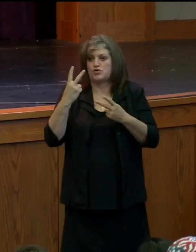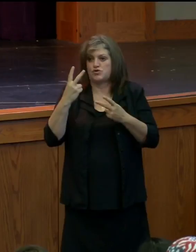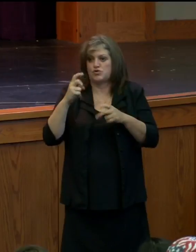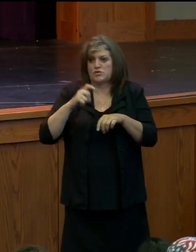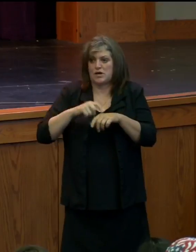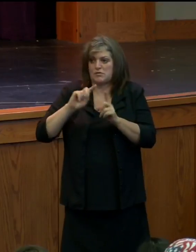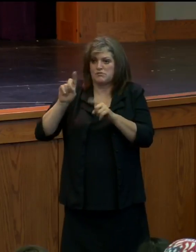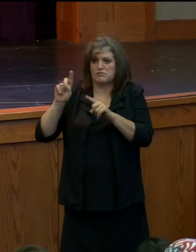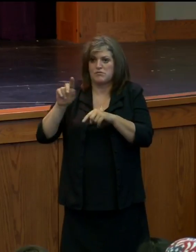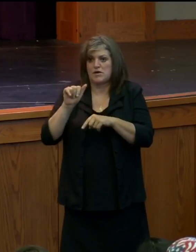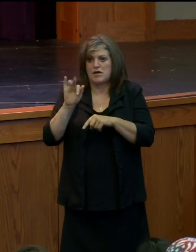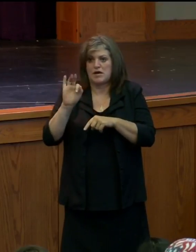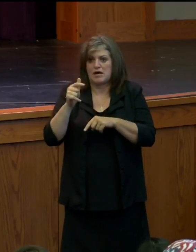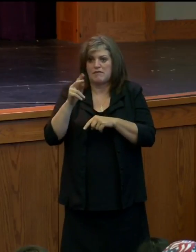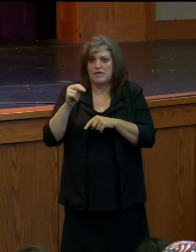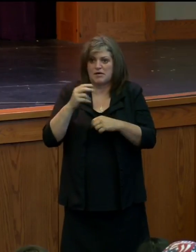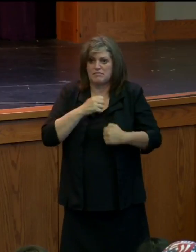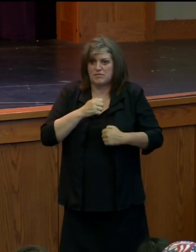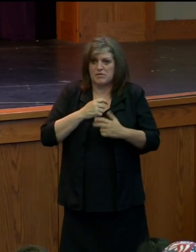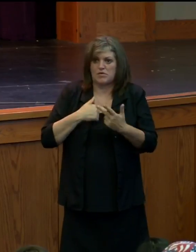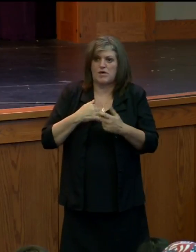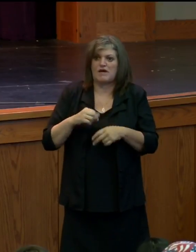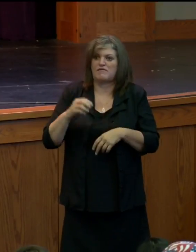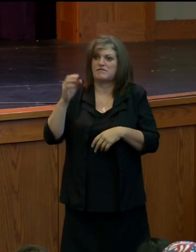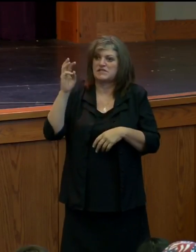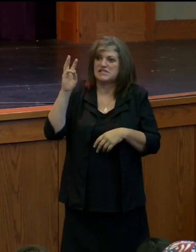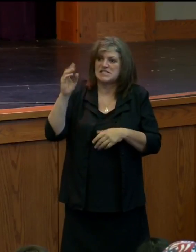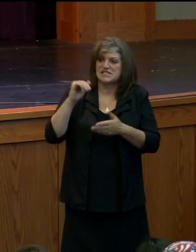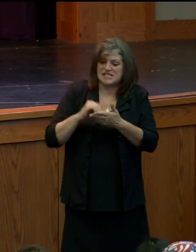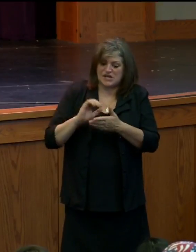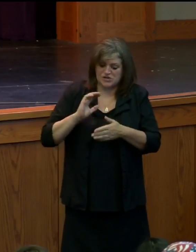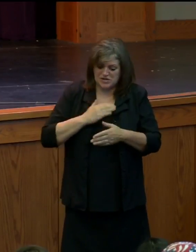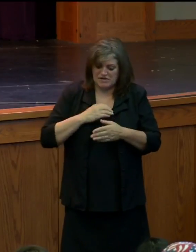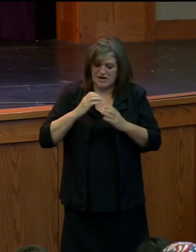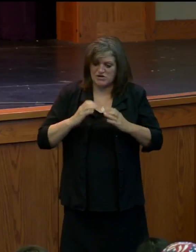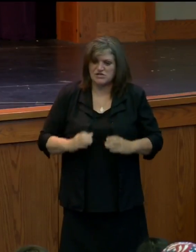AFGHANISTAN, AND WE HAVE HAD 6,000 OF OUR CITIZENS KILLED